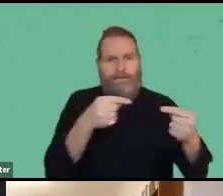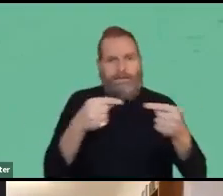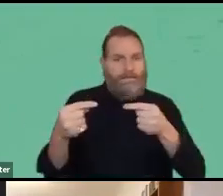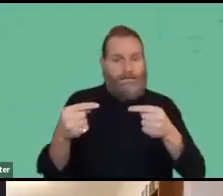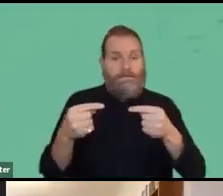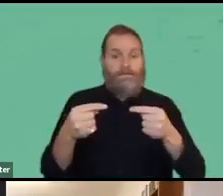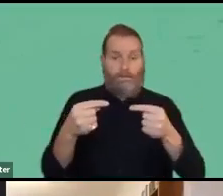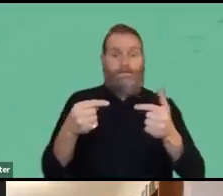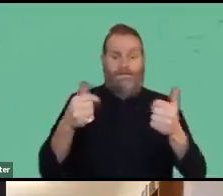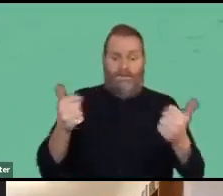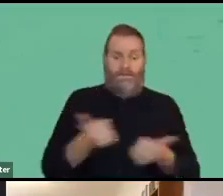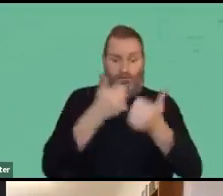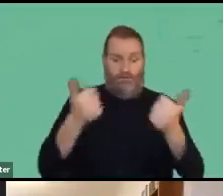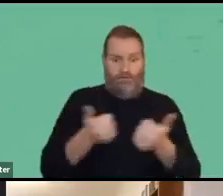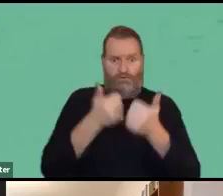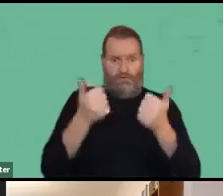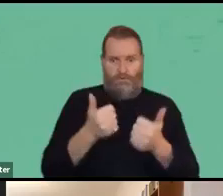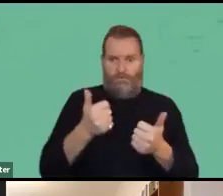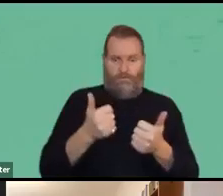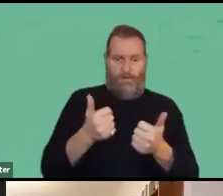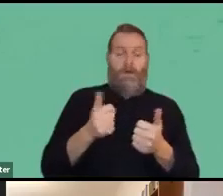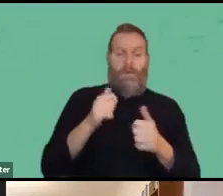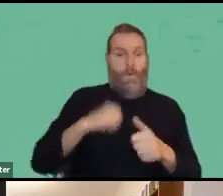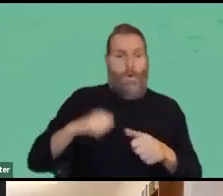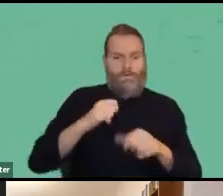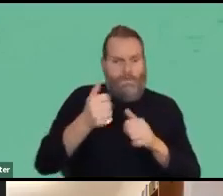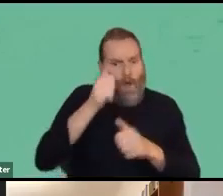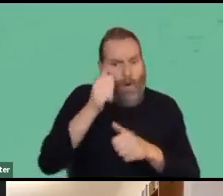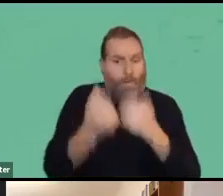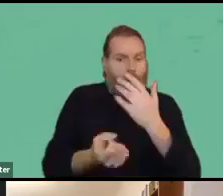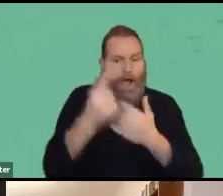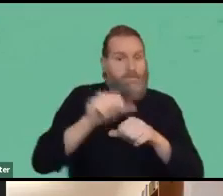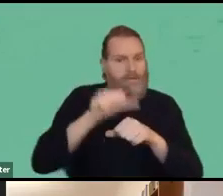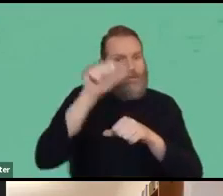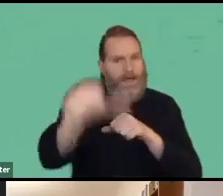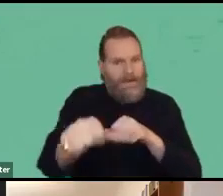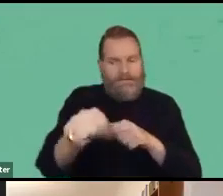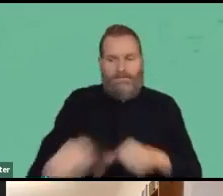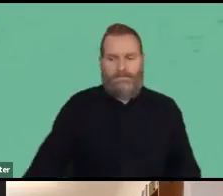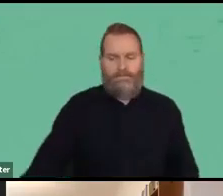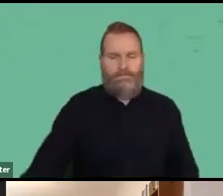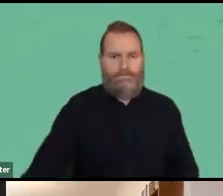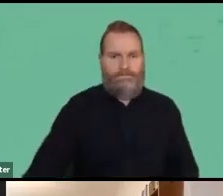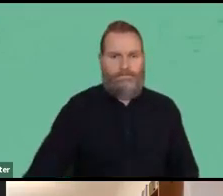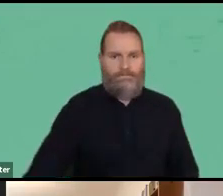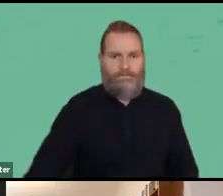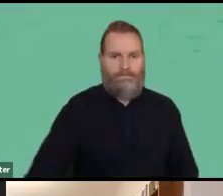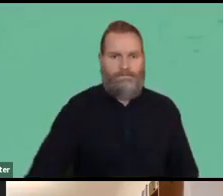happens next so we know the strength of feeling that exists amongst PCS members on pay and that